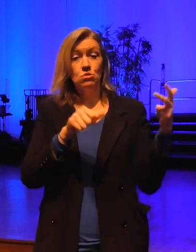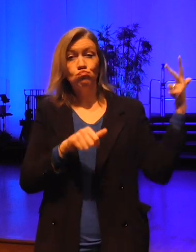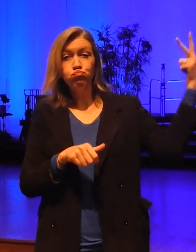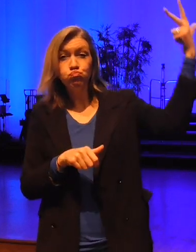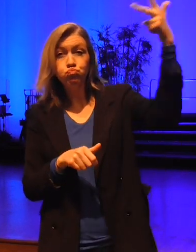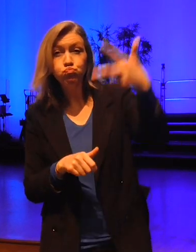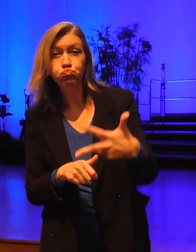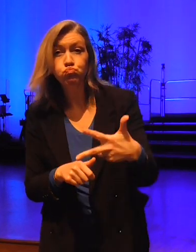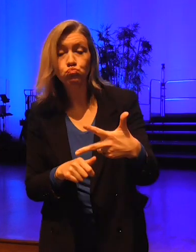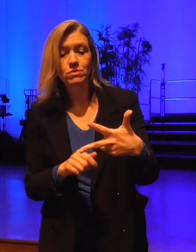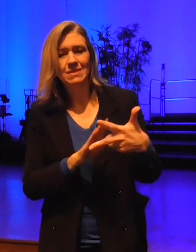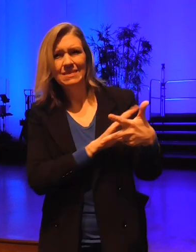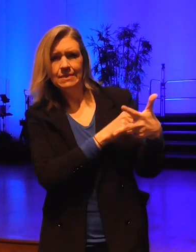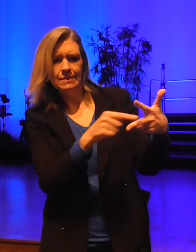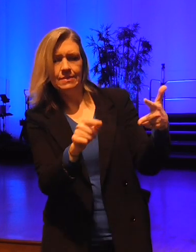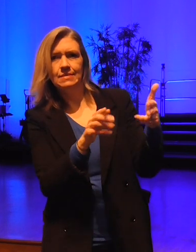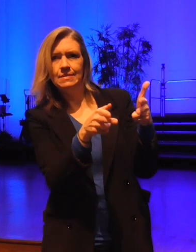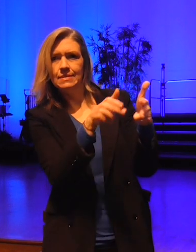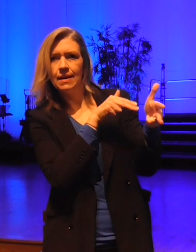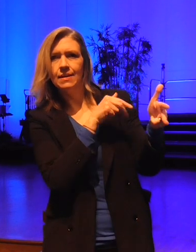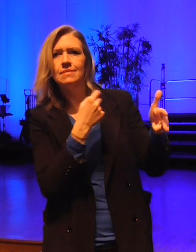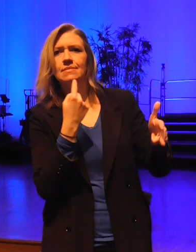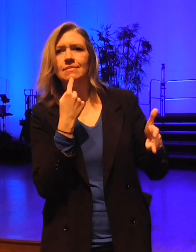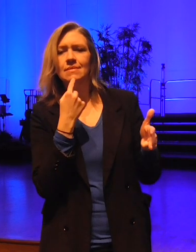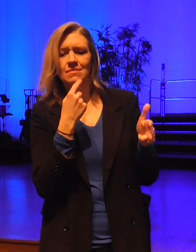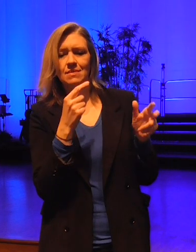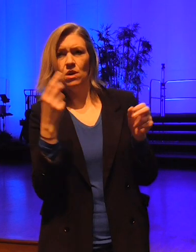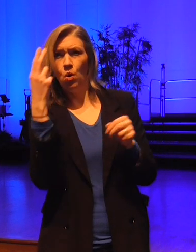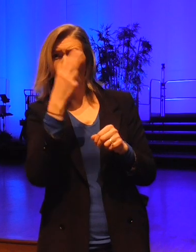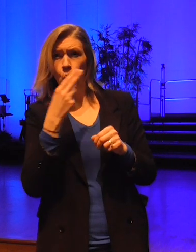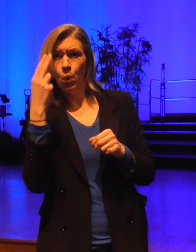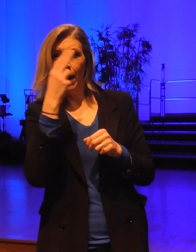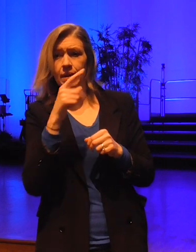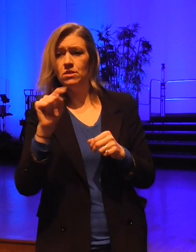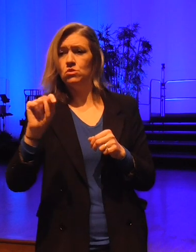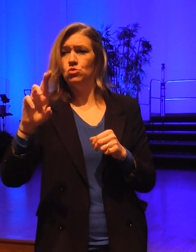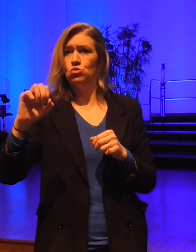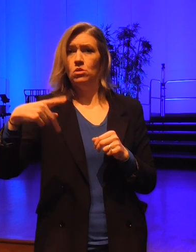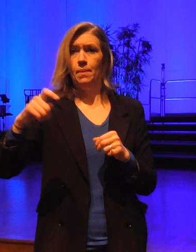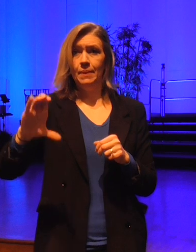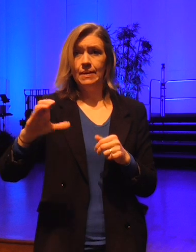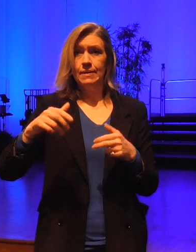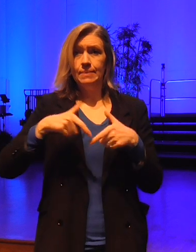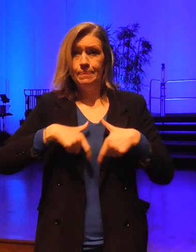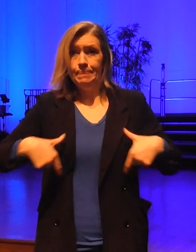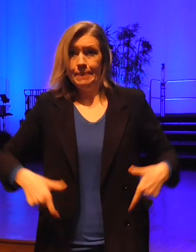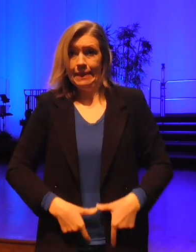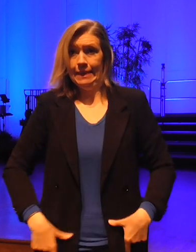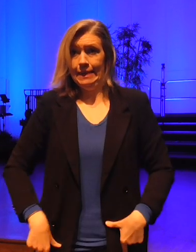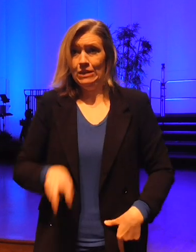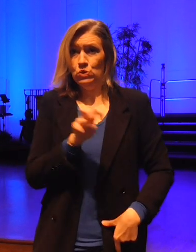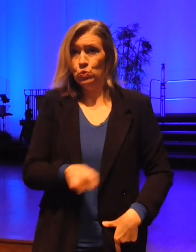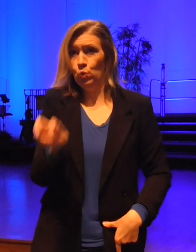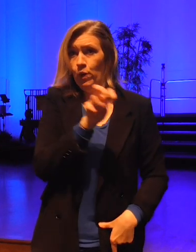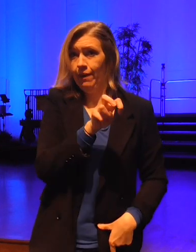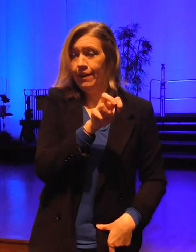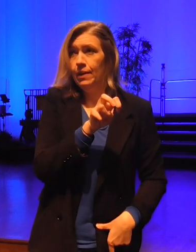of the bus it says Hawaiian Tropic bikini tour and the bus stops and some beautiful